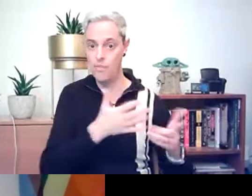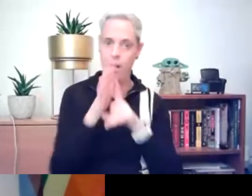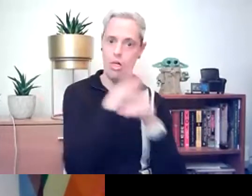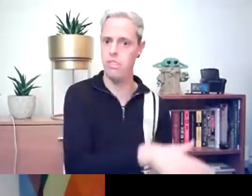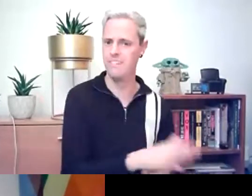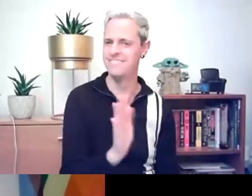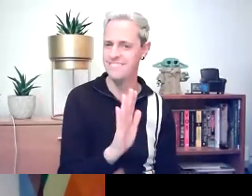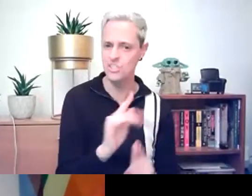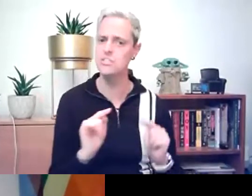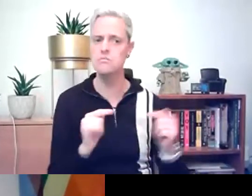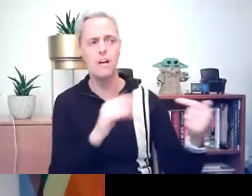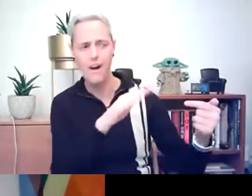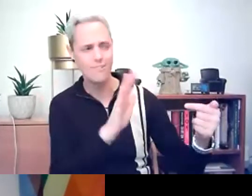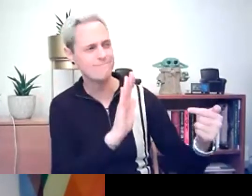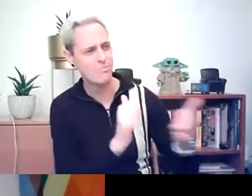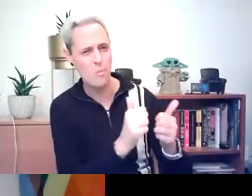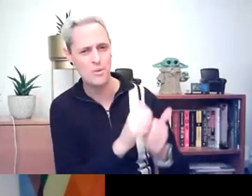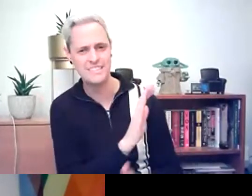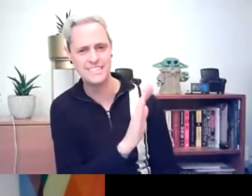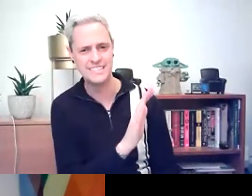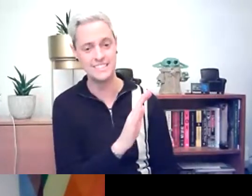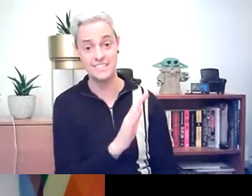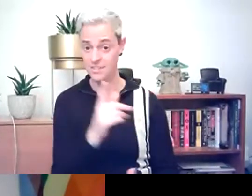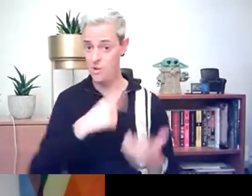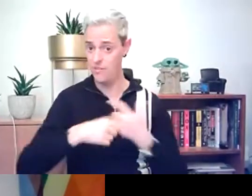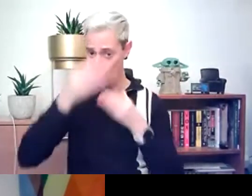abilities that we were born with you know that everyone has to learn those and it is